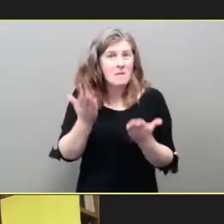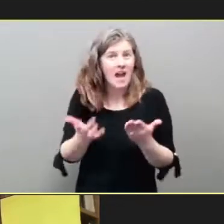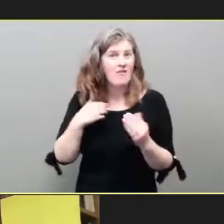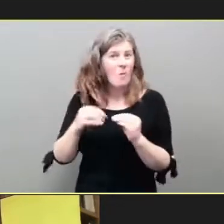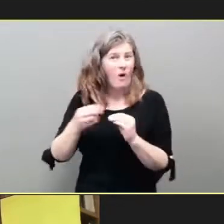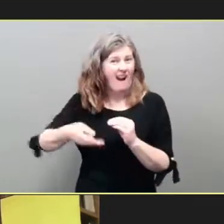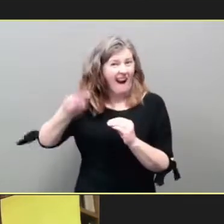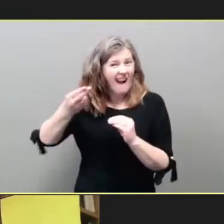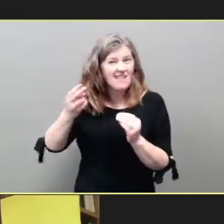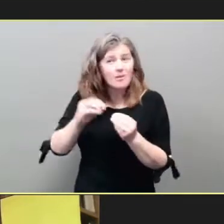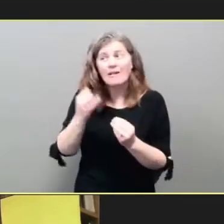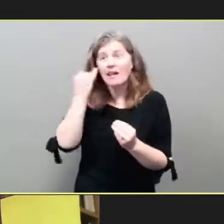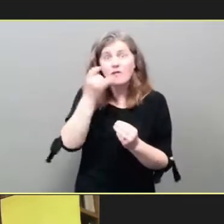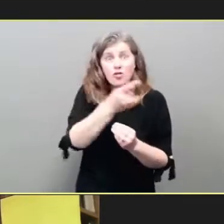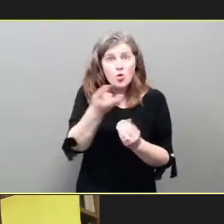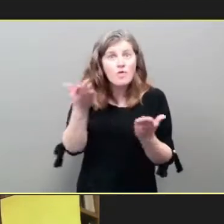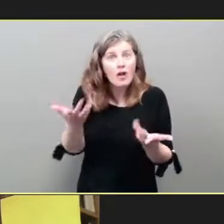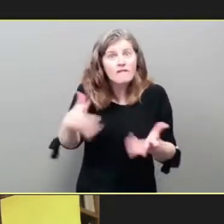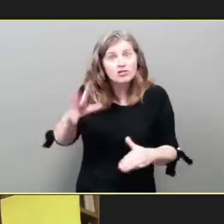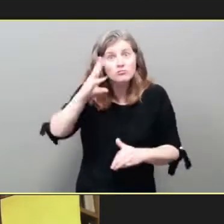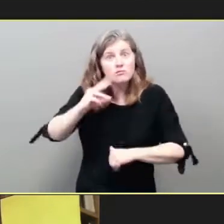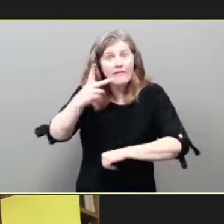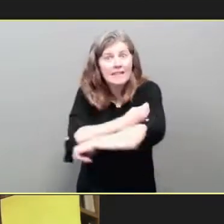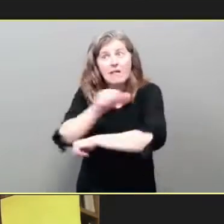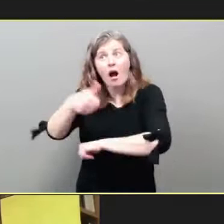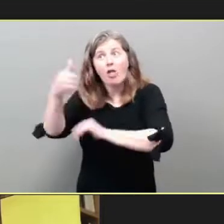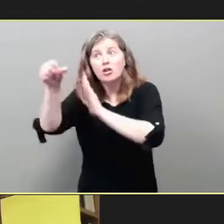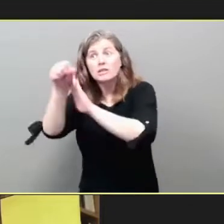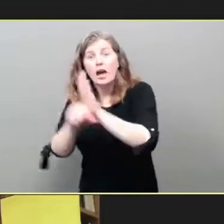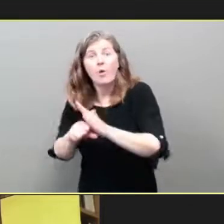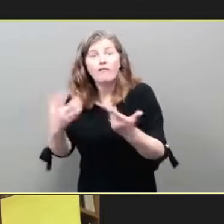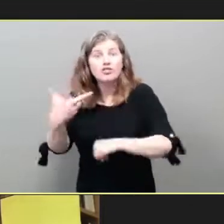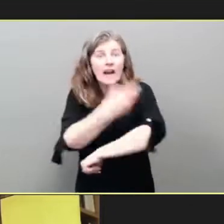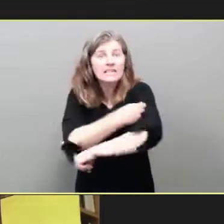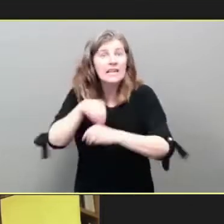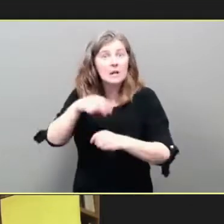and got a vaccine in another state and live in new Mexico Tracy would be okay